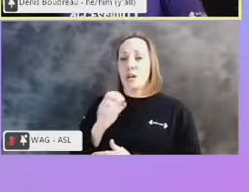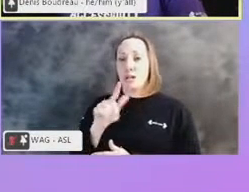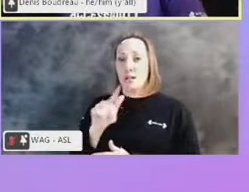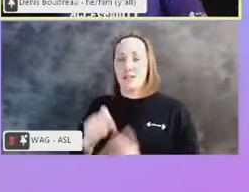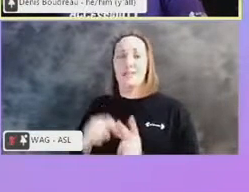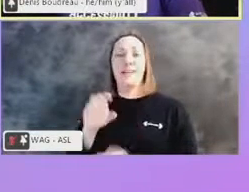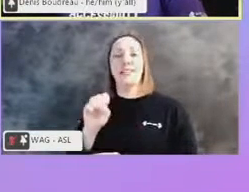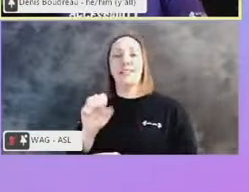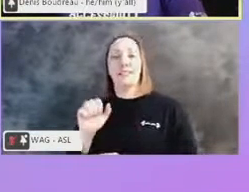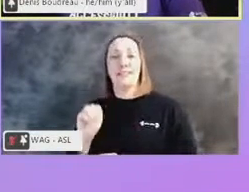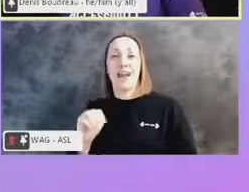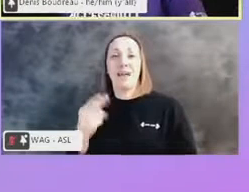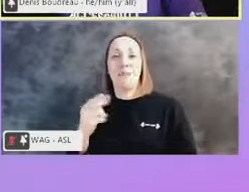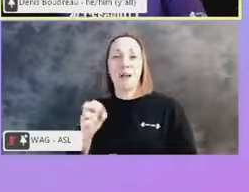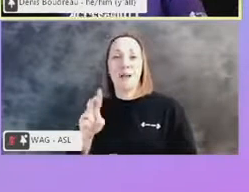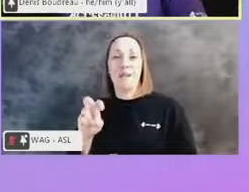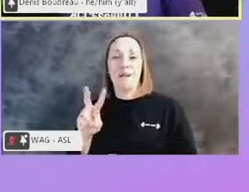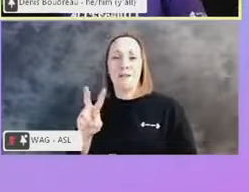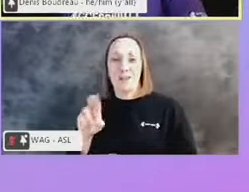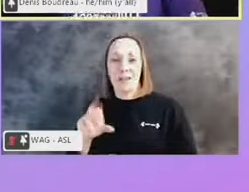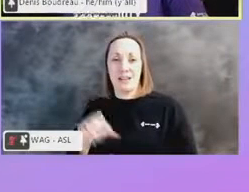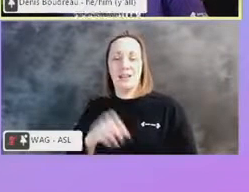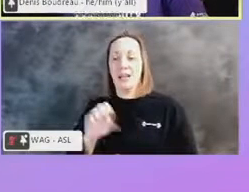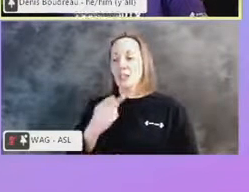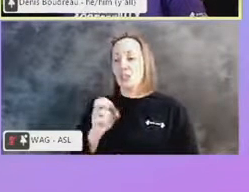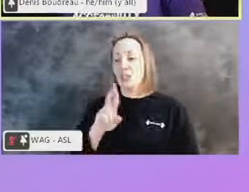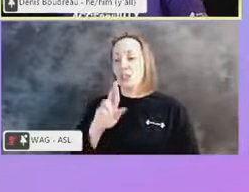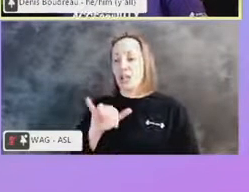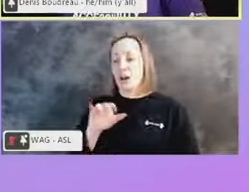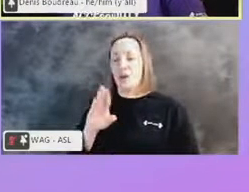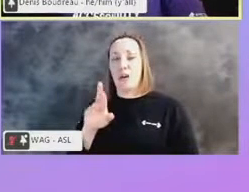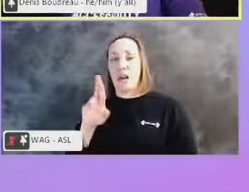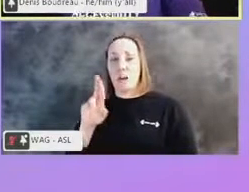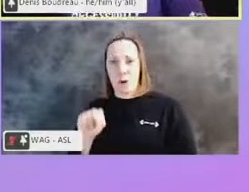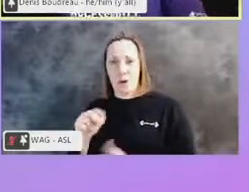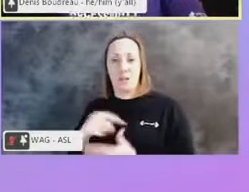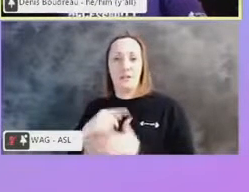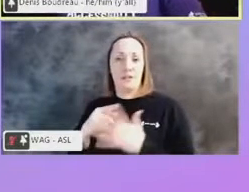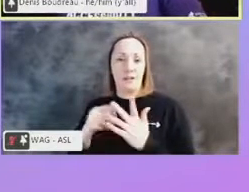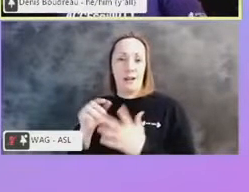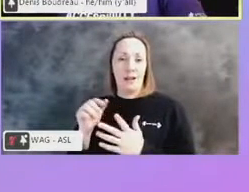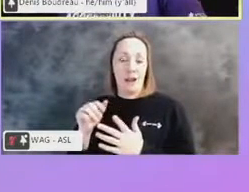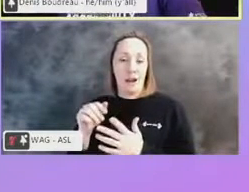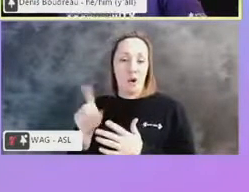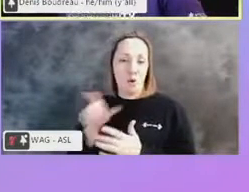recognize. Merrill K Evans, you have nini Watson, you've got Nicholas stehle. Sam